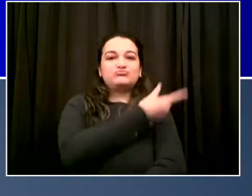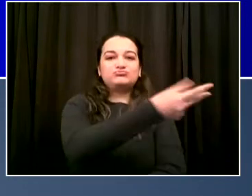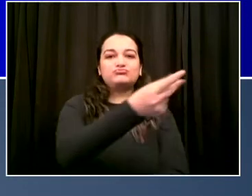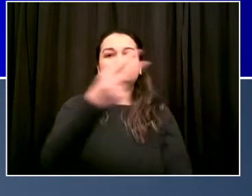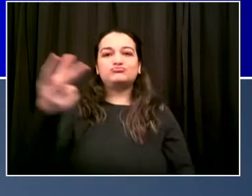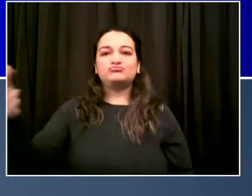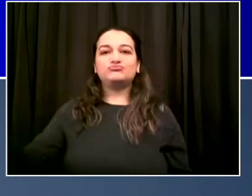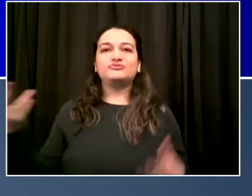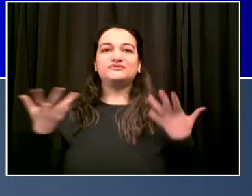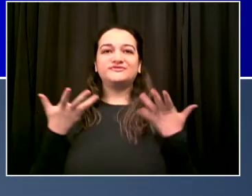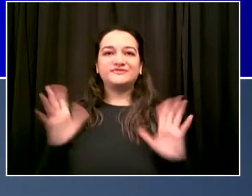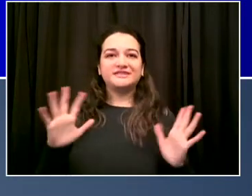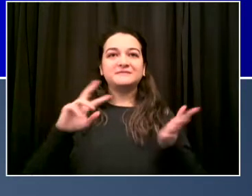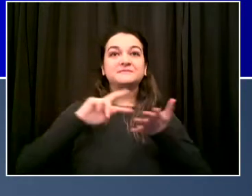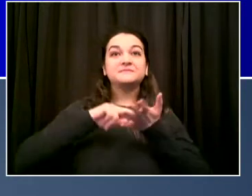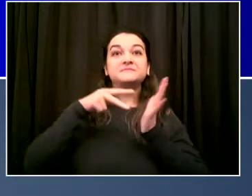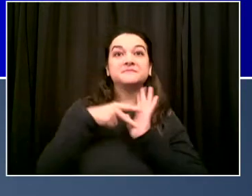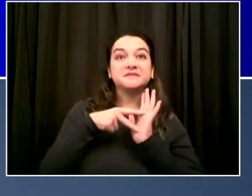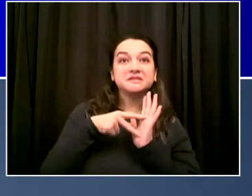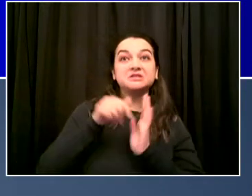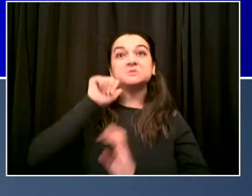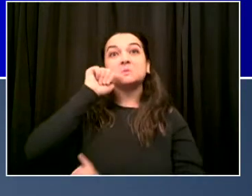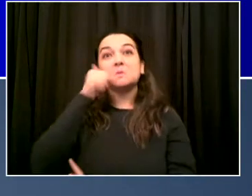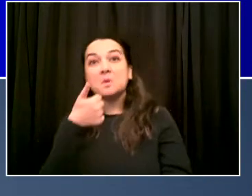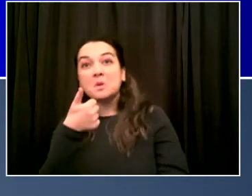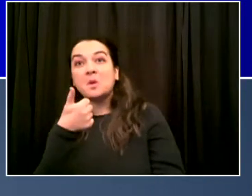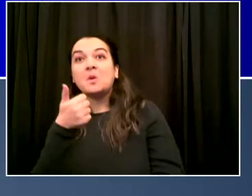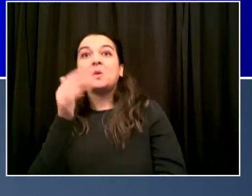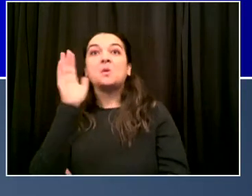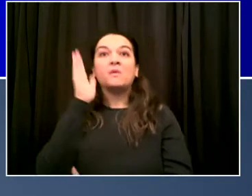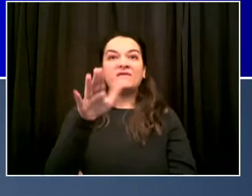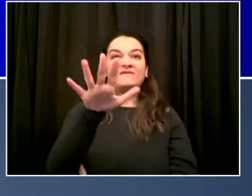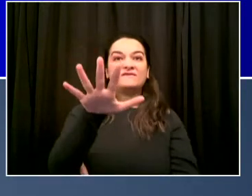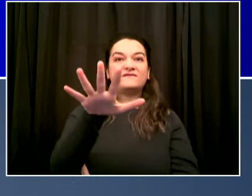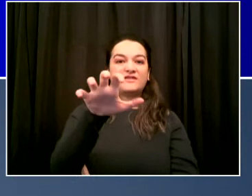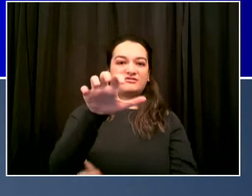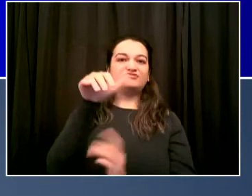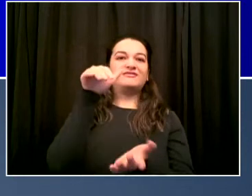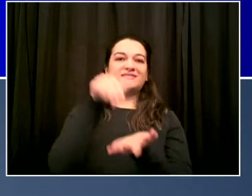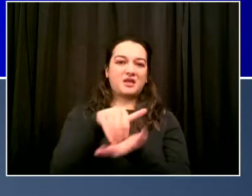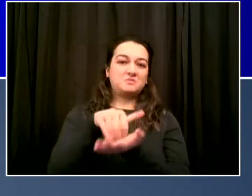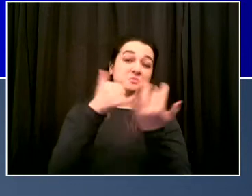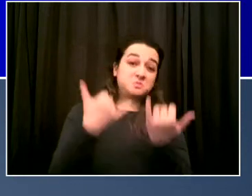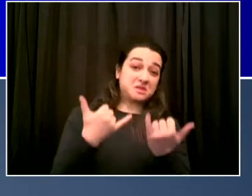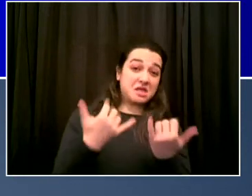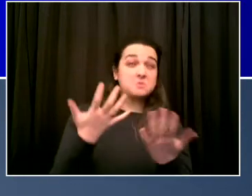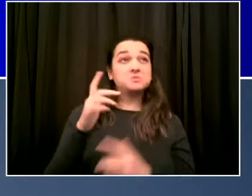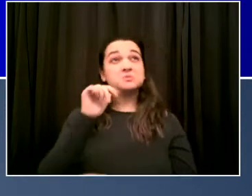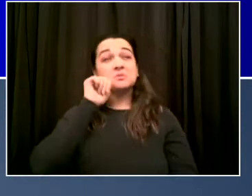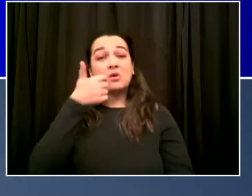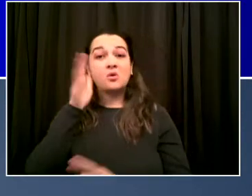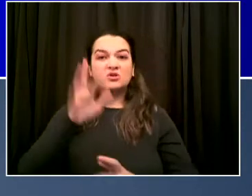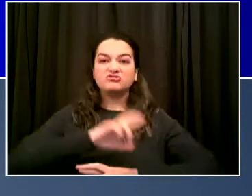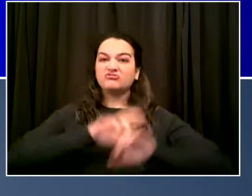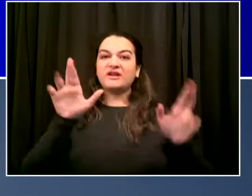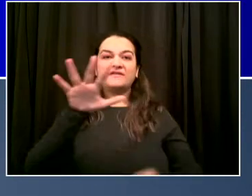GIVEN HERE IN